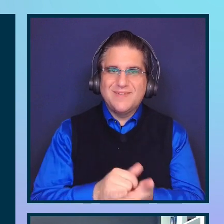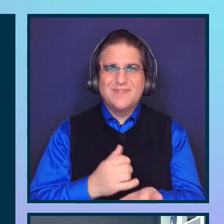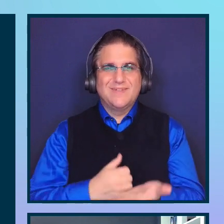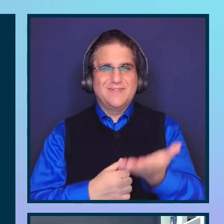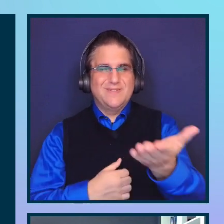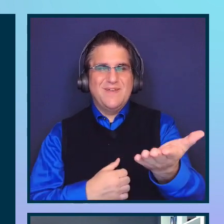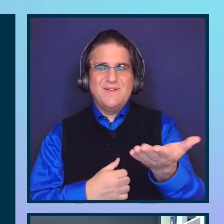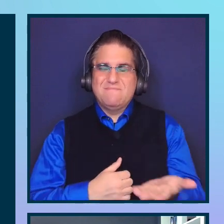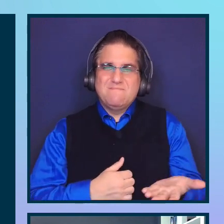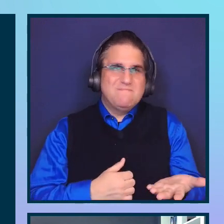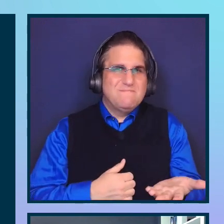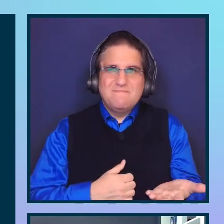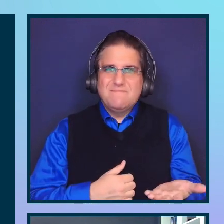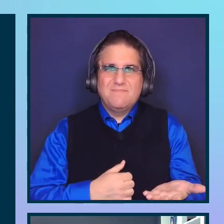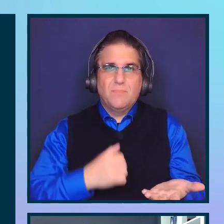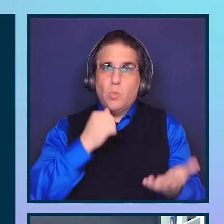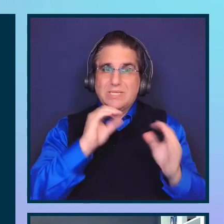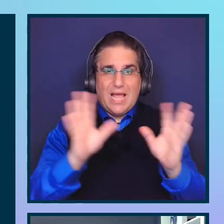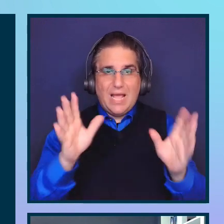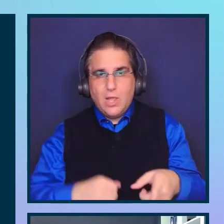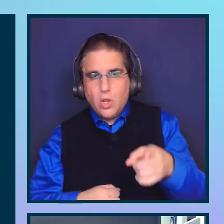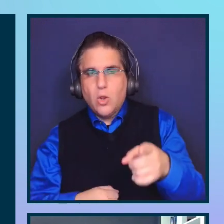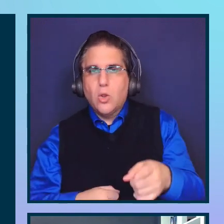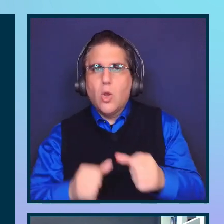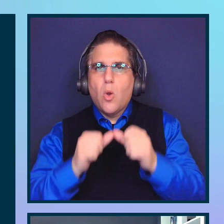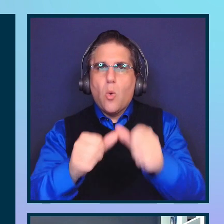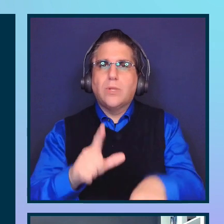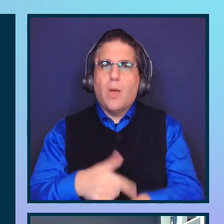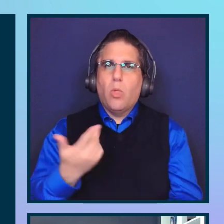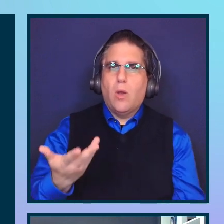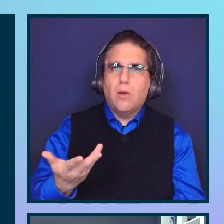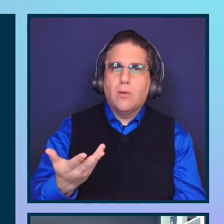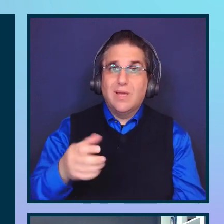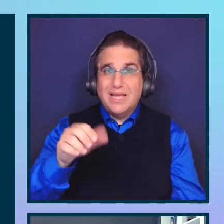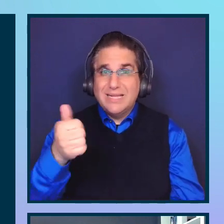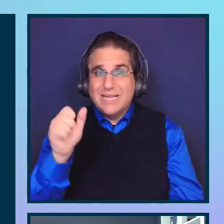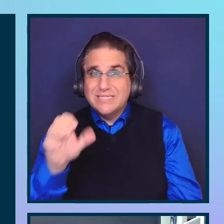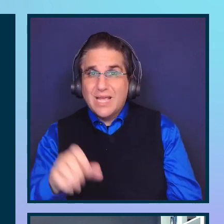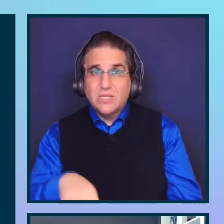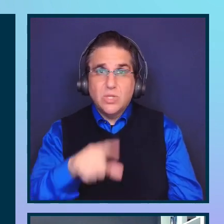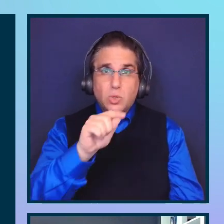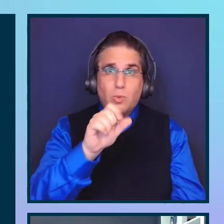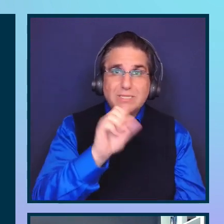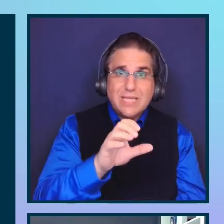whether it was like 10 seconds, 20 seconds. Do I keep pressing the entire time, or do I just press and release it?